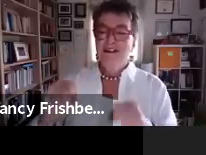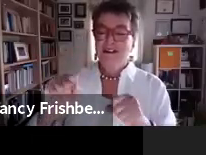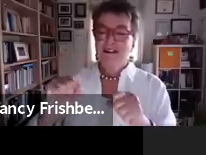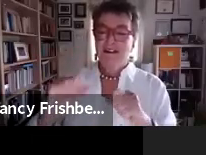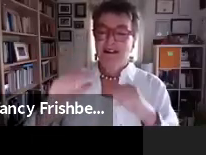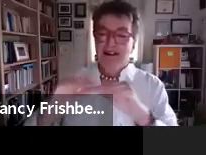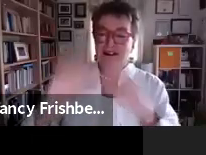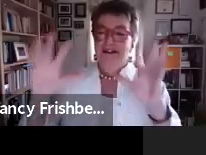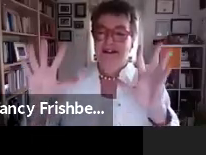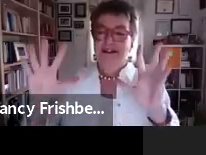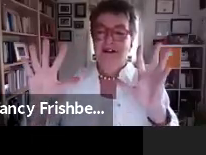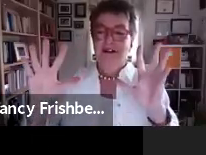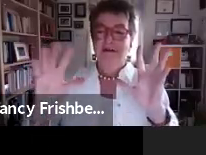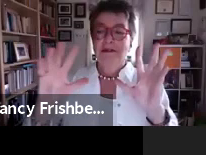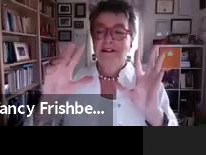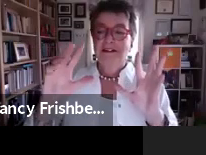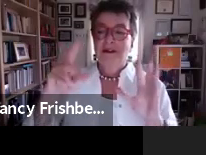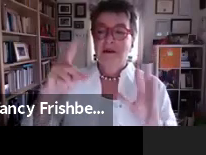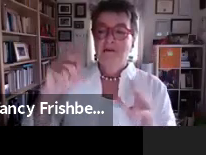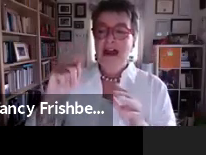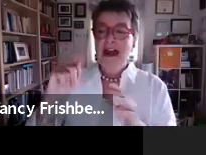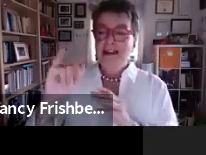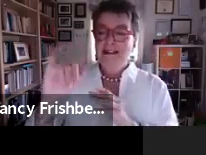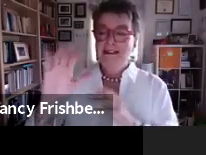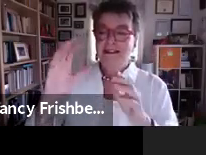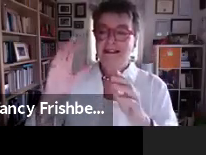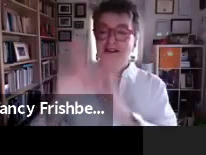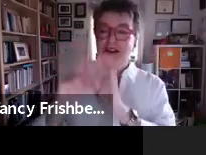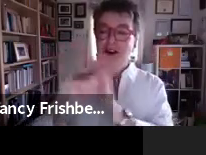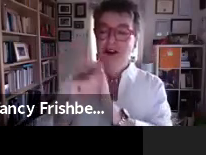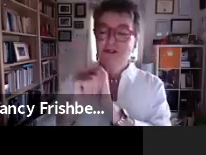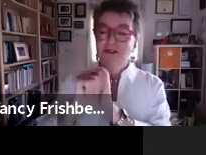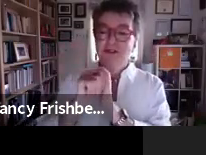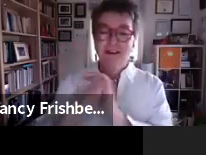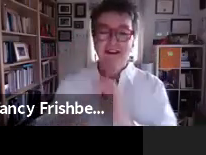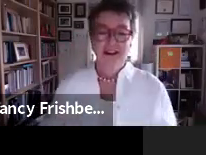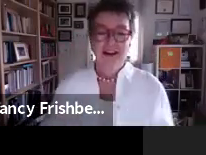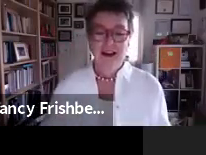So, any questions.